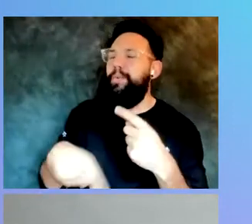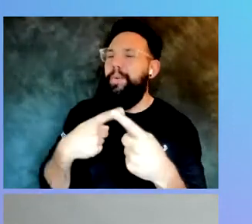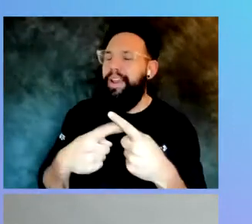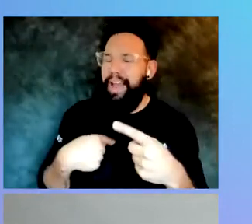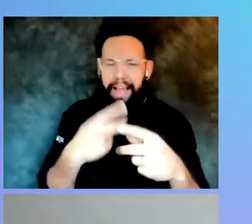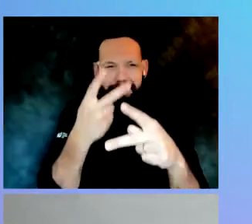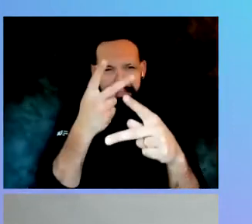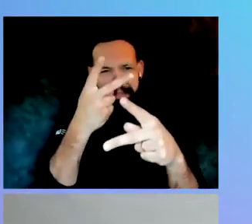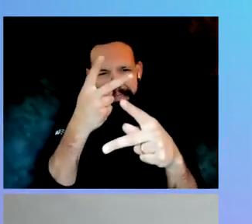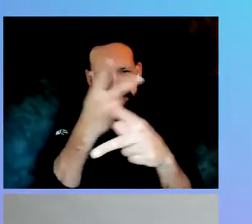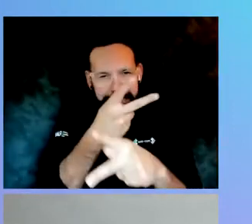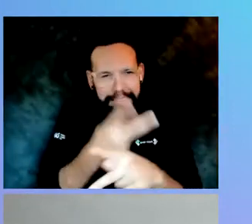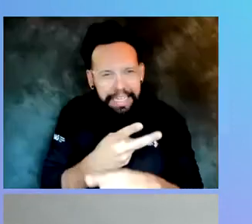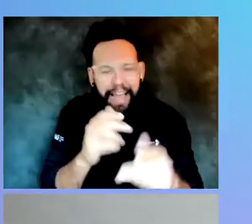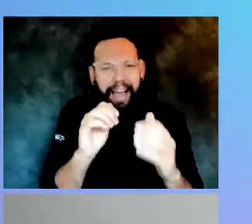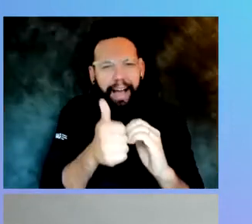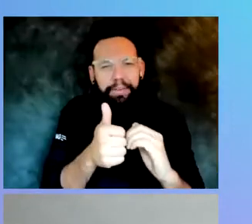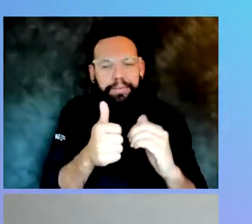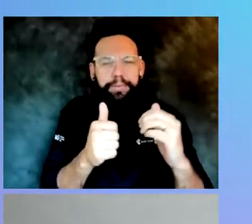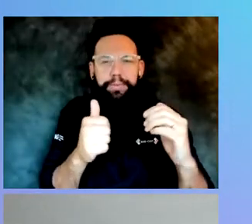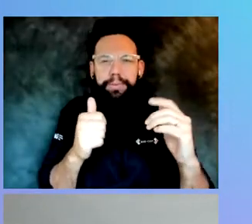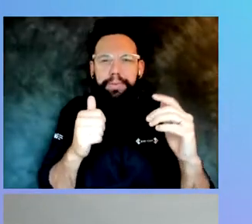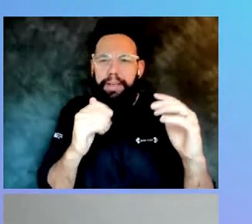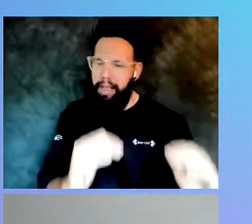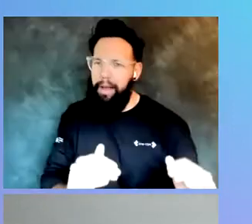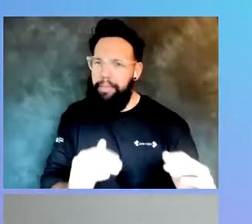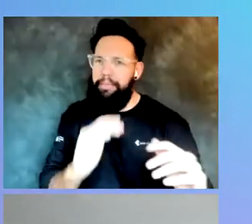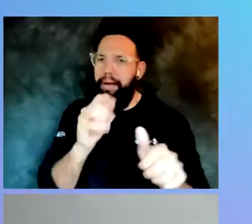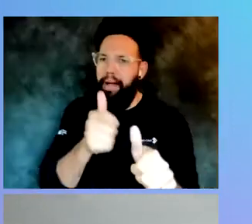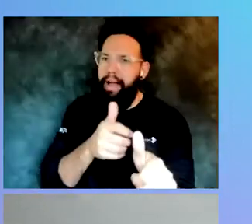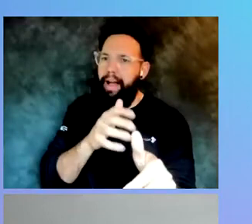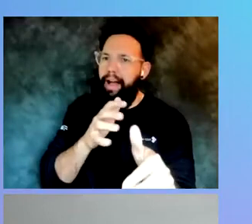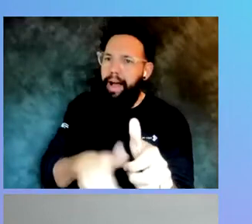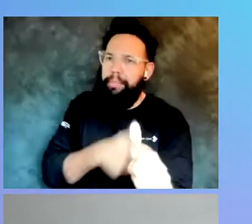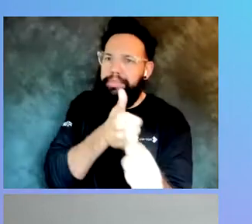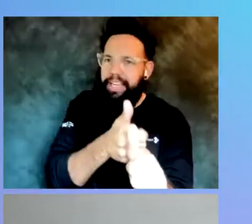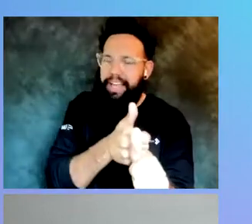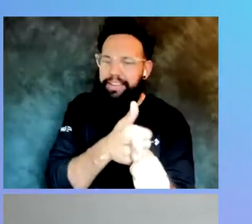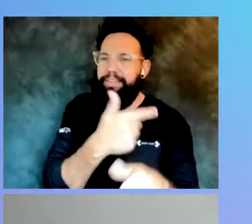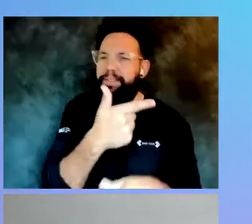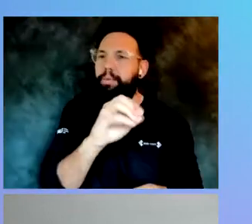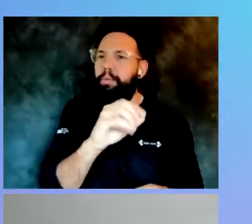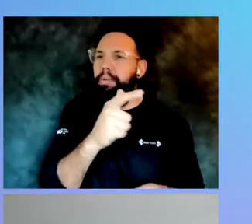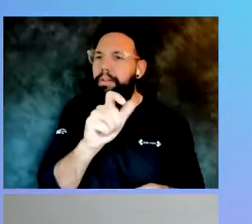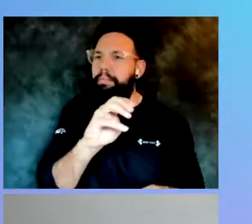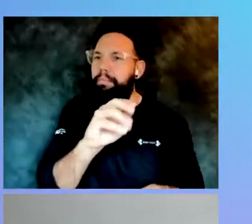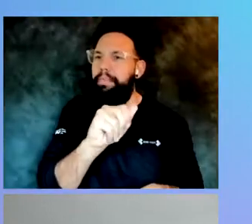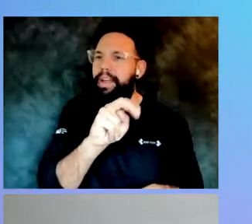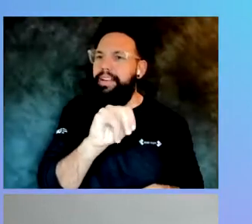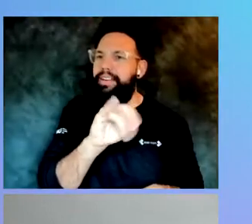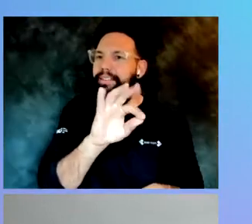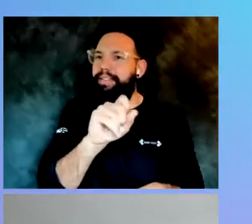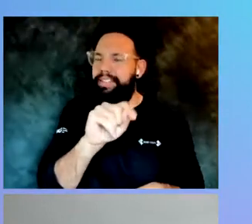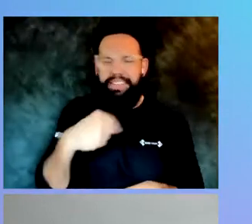Google manifest to version three or whatever it may be, but, you know, I think GitHub Copilot can